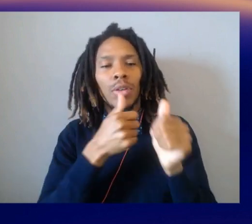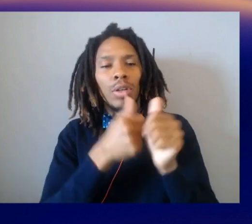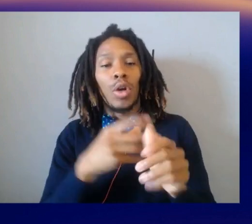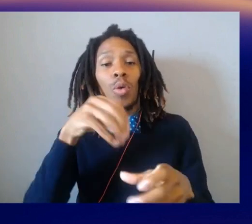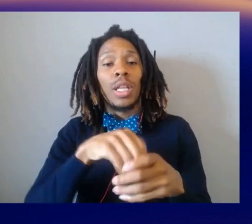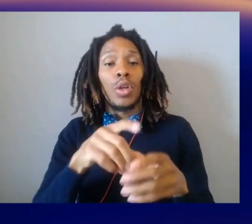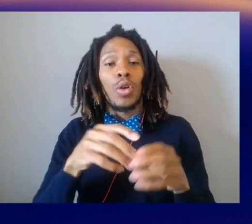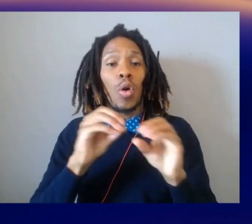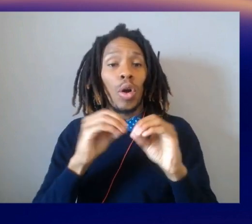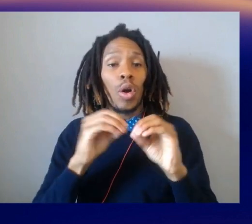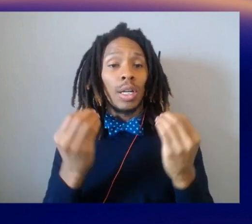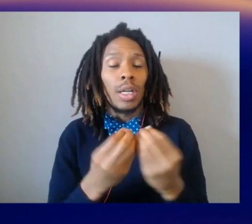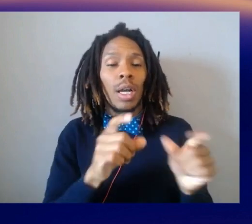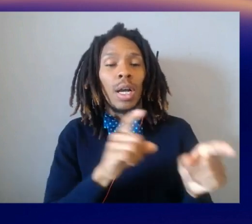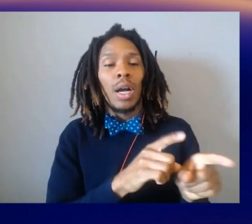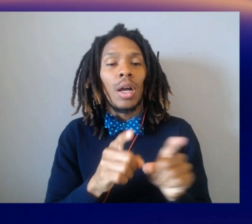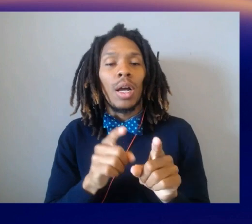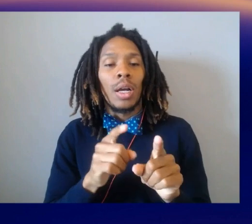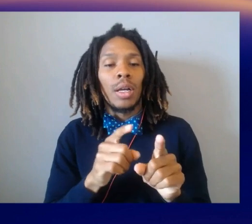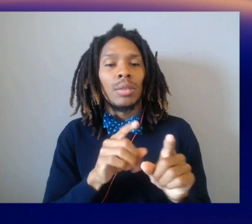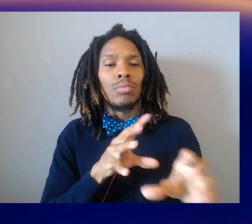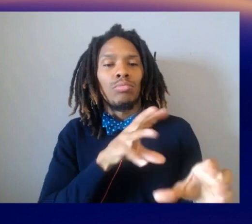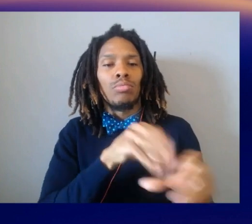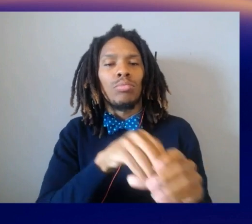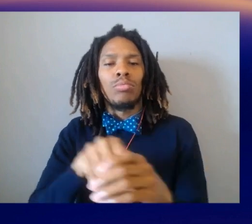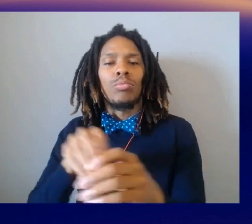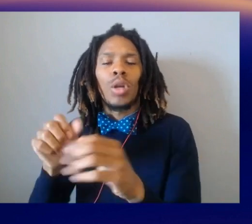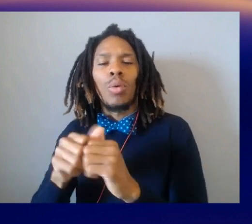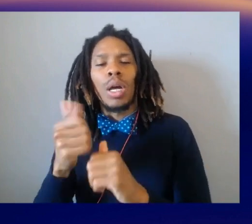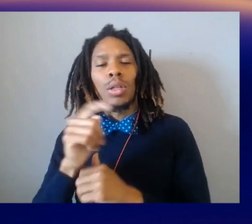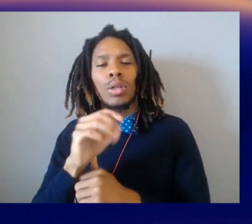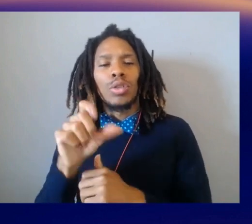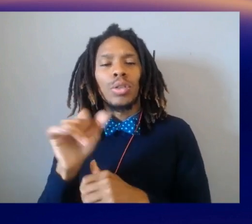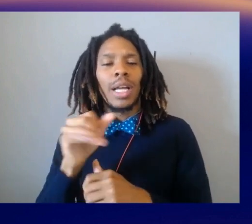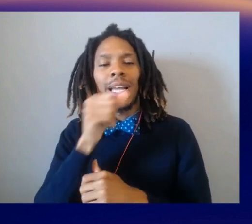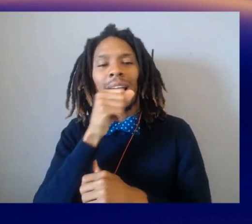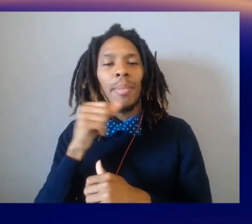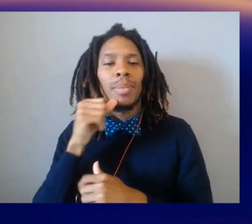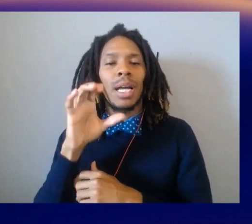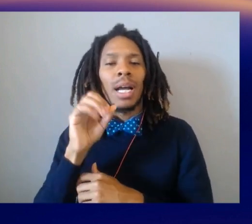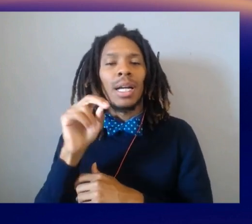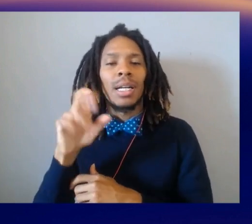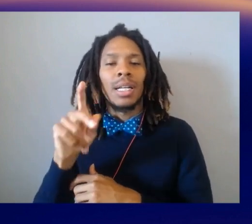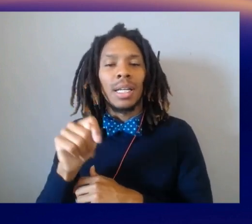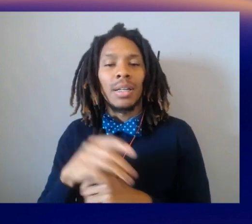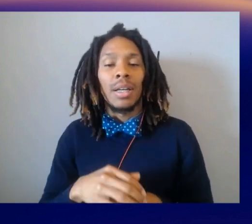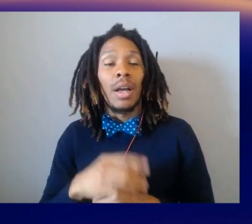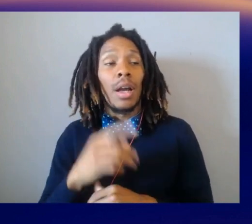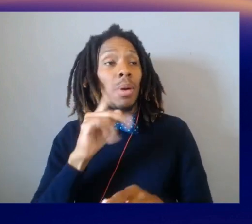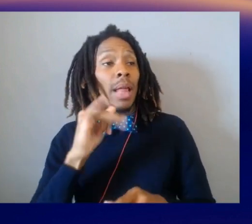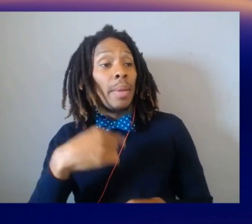and plug Terraform into other tools and use it with things like Amazon connect. And for people like me who are engineers,